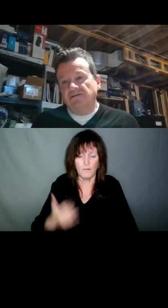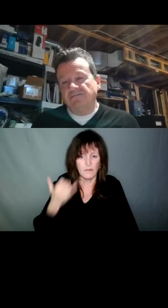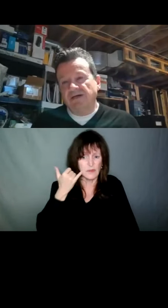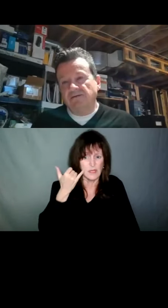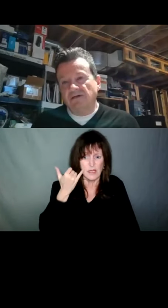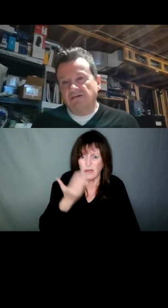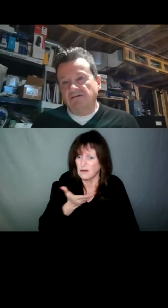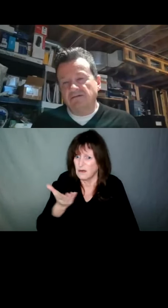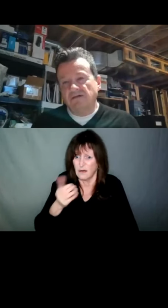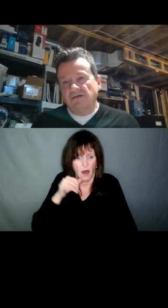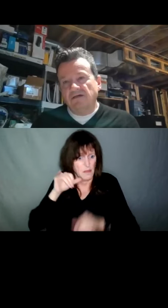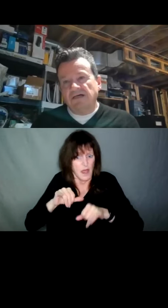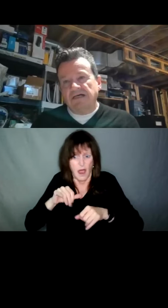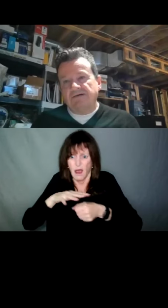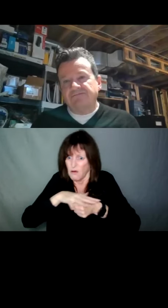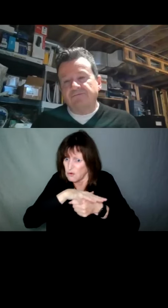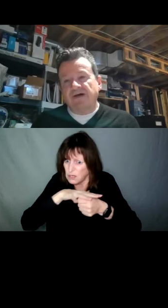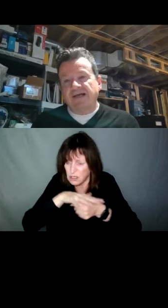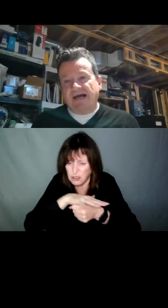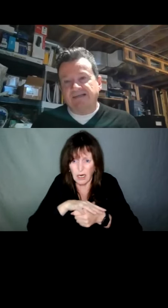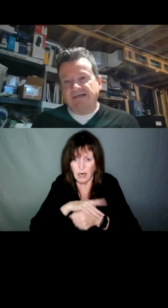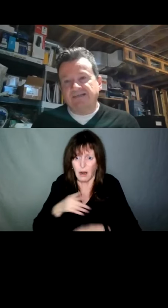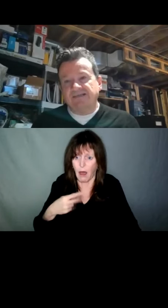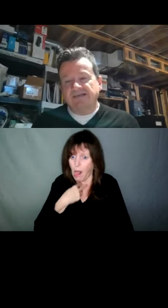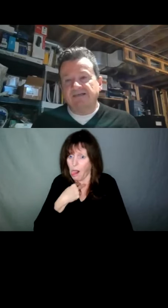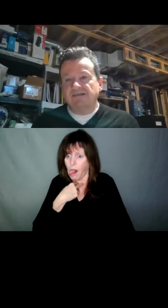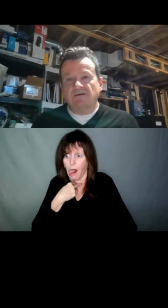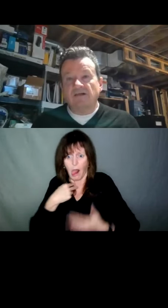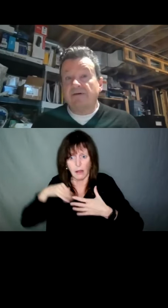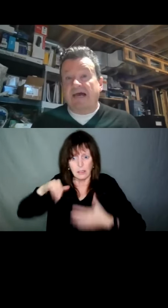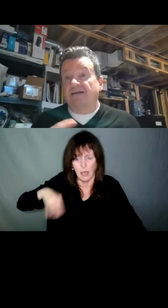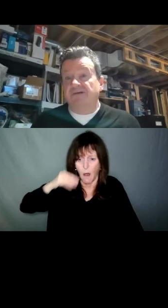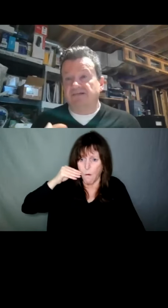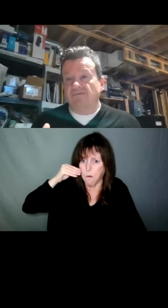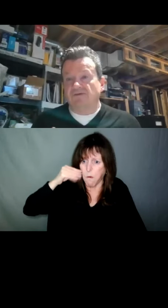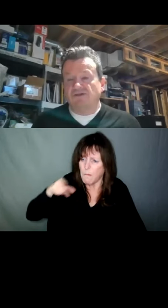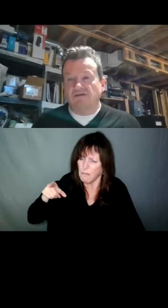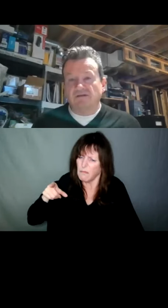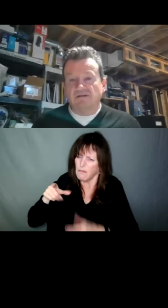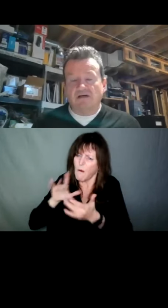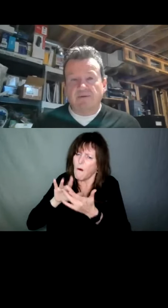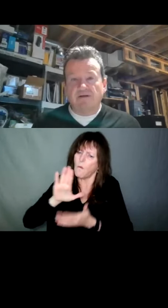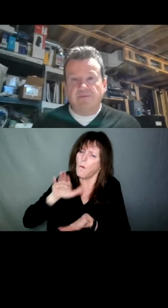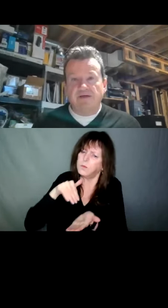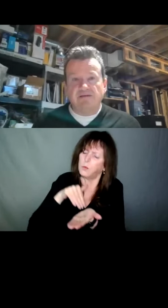that. If you are outside of the